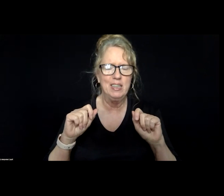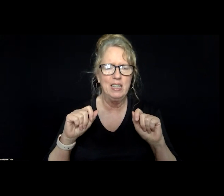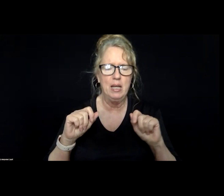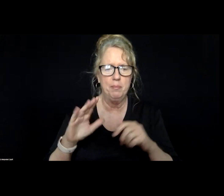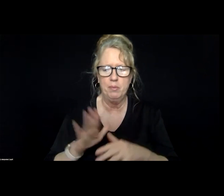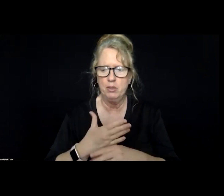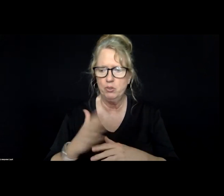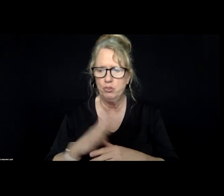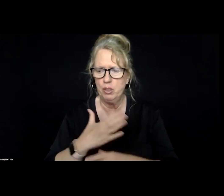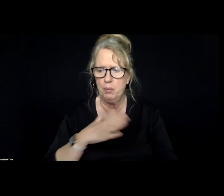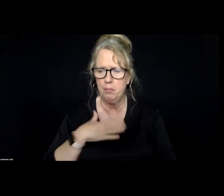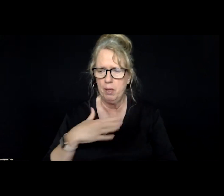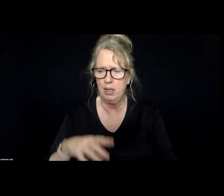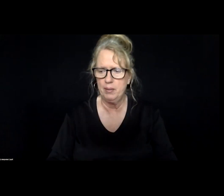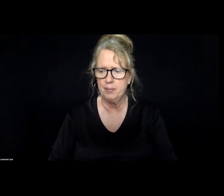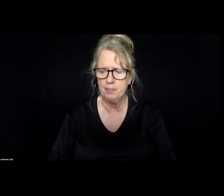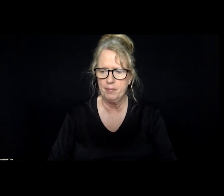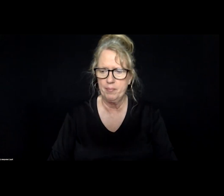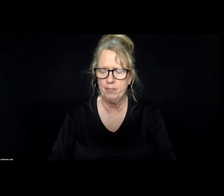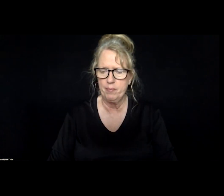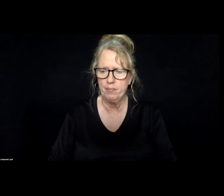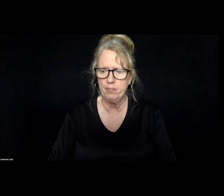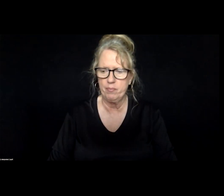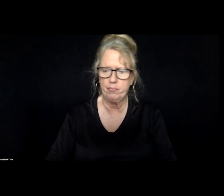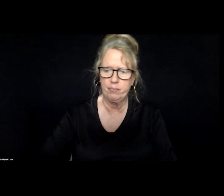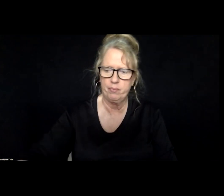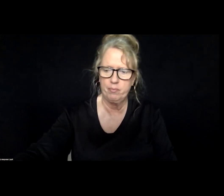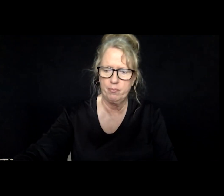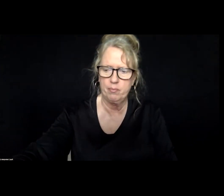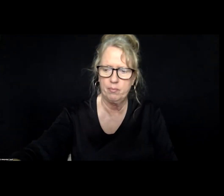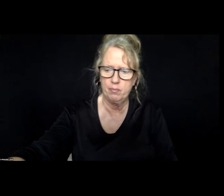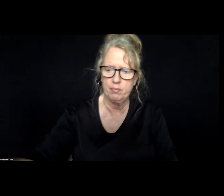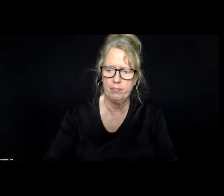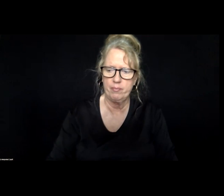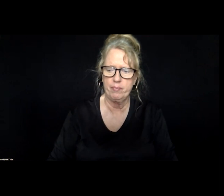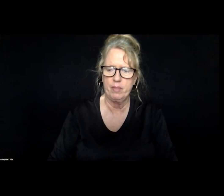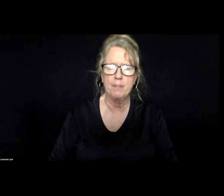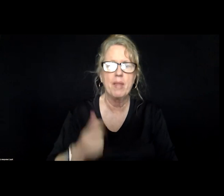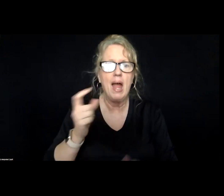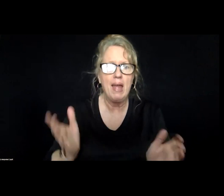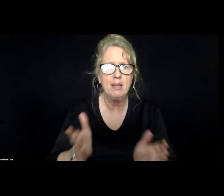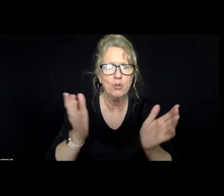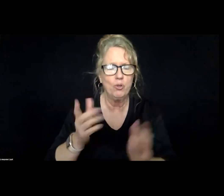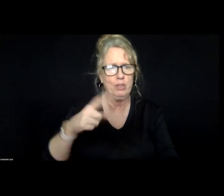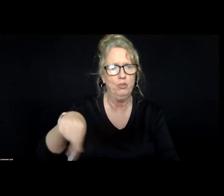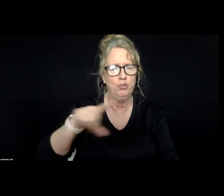HERE FOR A MOMENT.